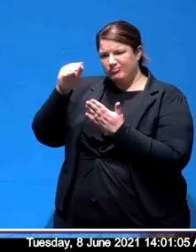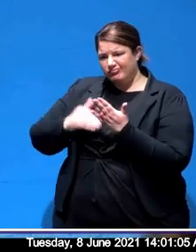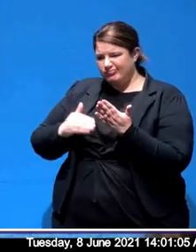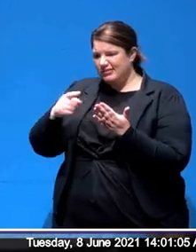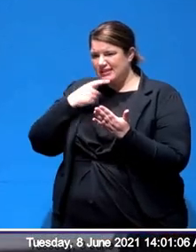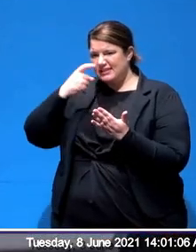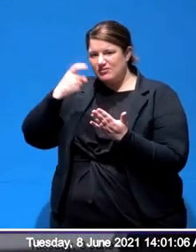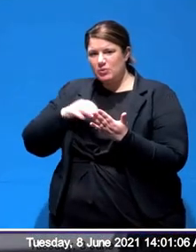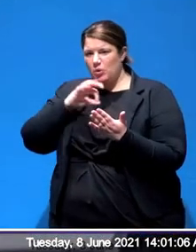Oh ---